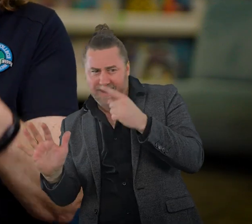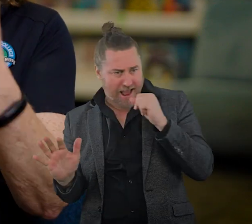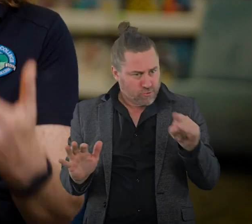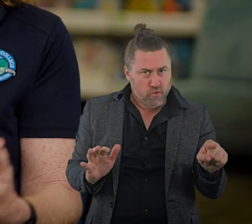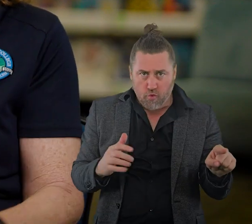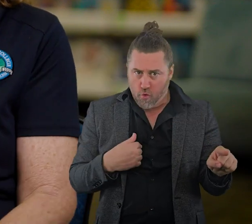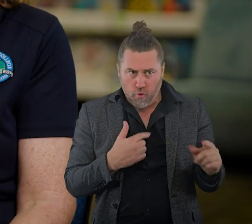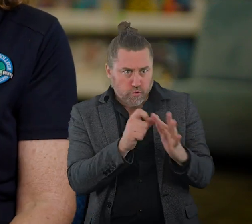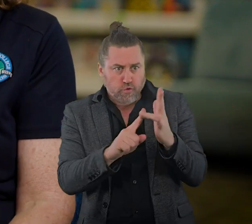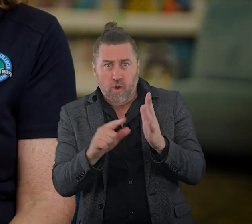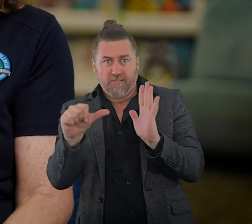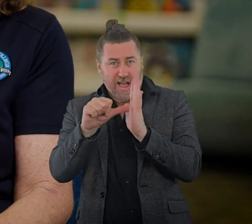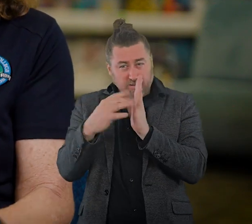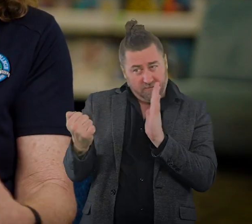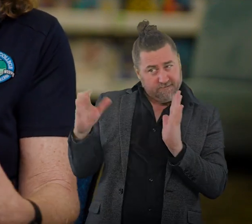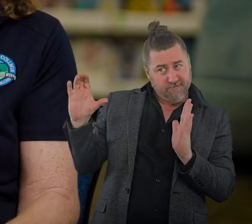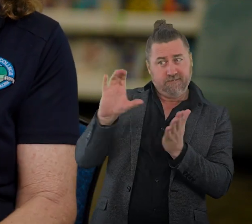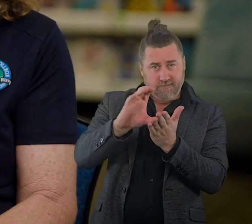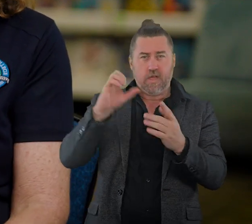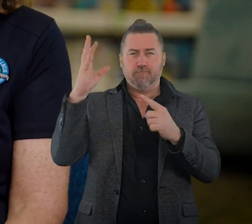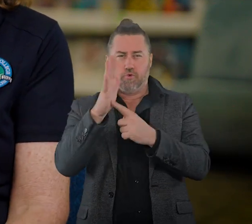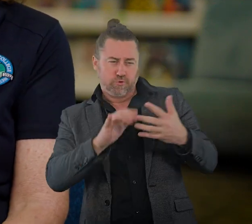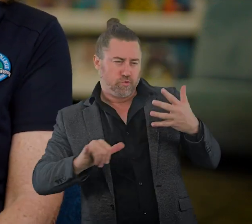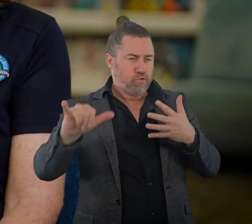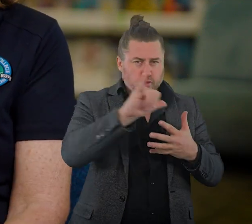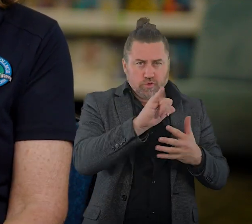okay, which ones can we fund? Which ones are the most important? We prioritised.